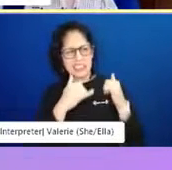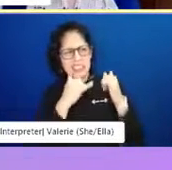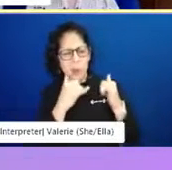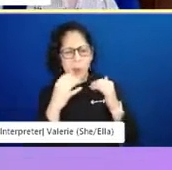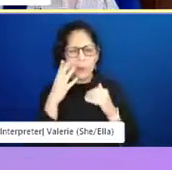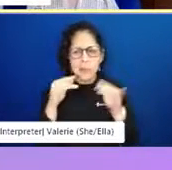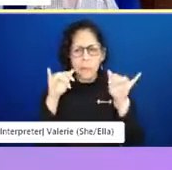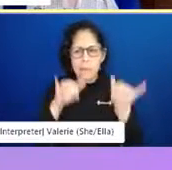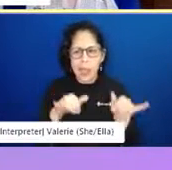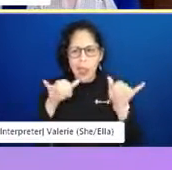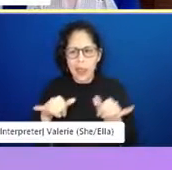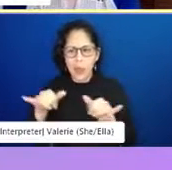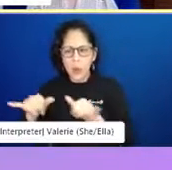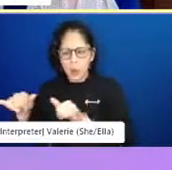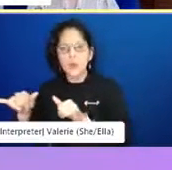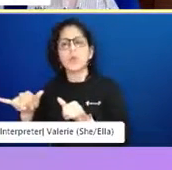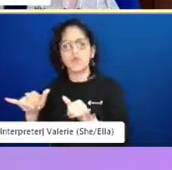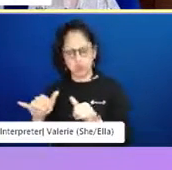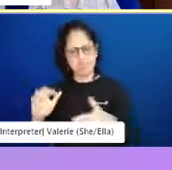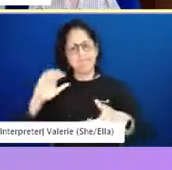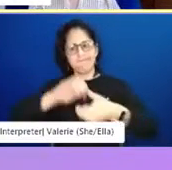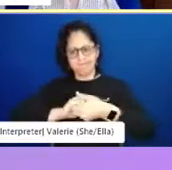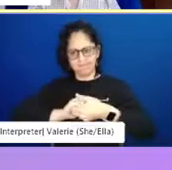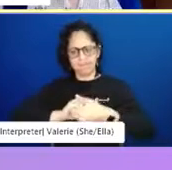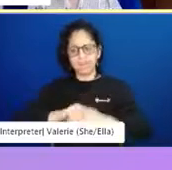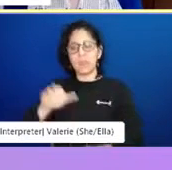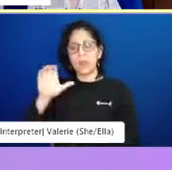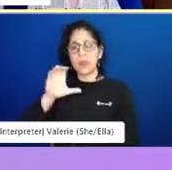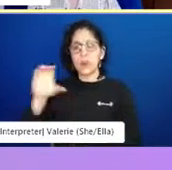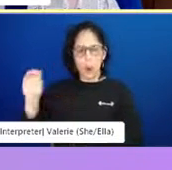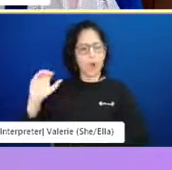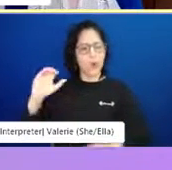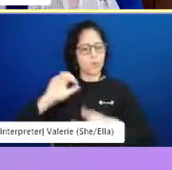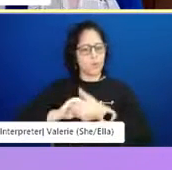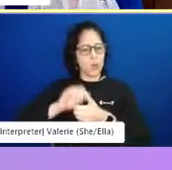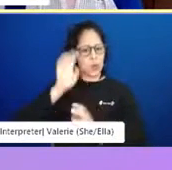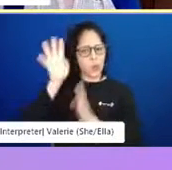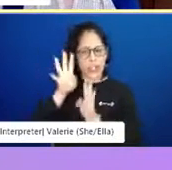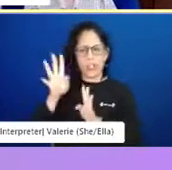co-creation is a powerful form of research in design and in development